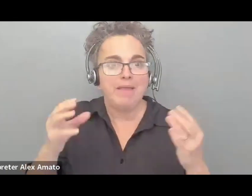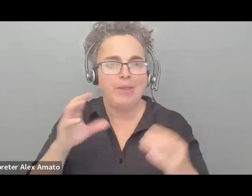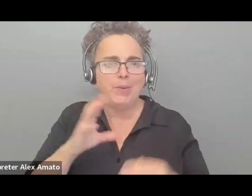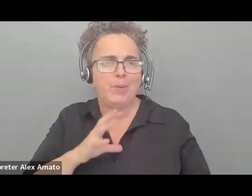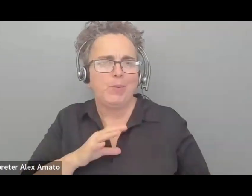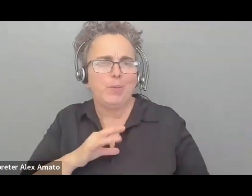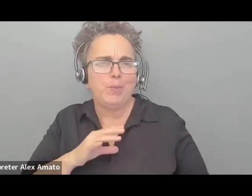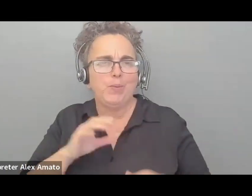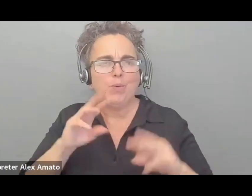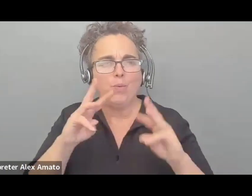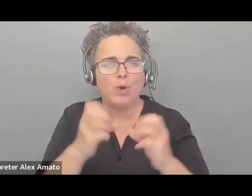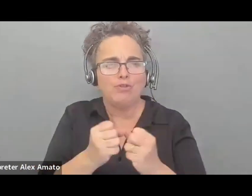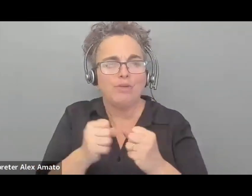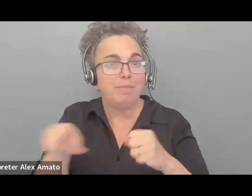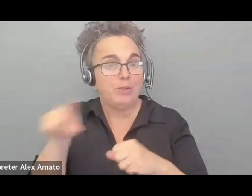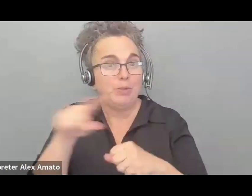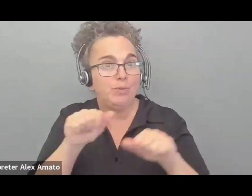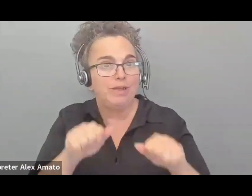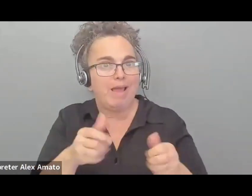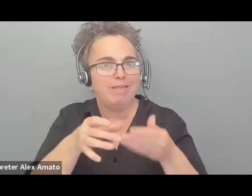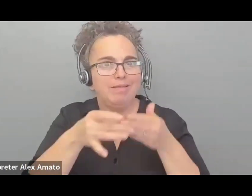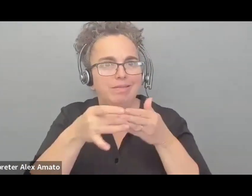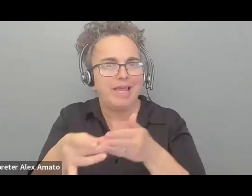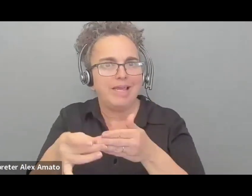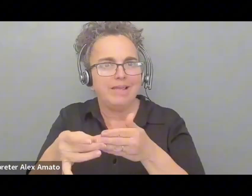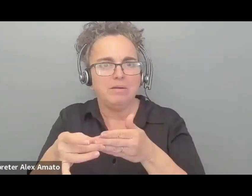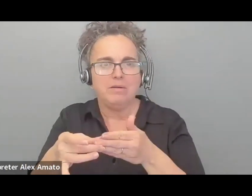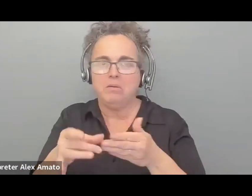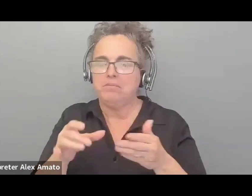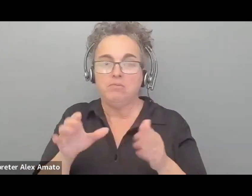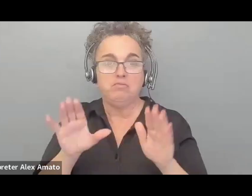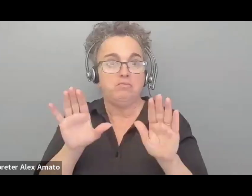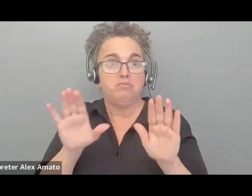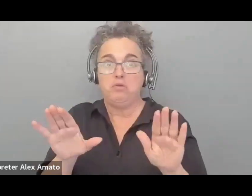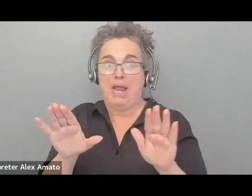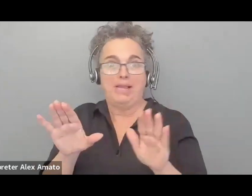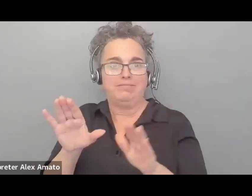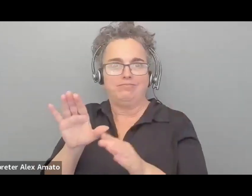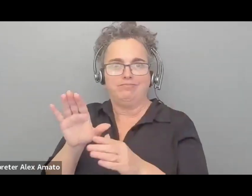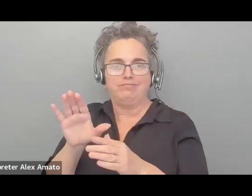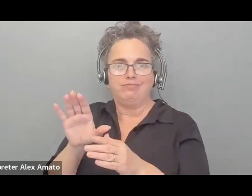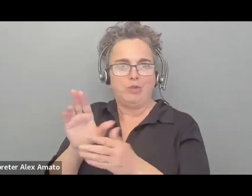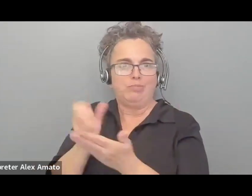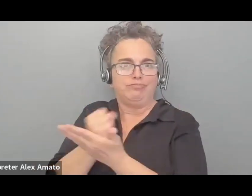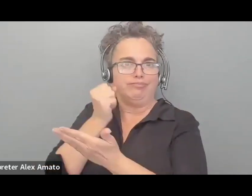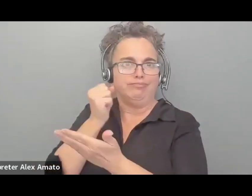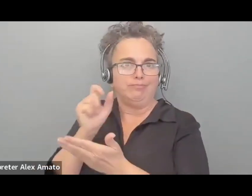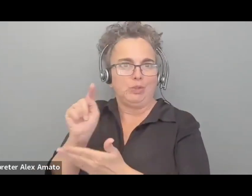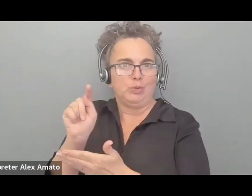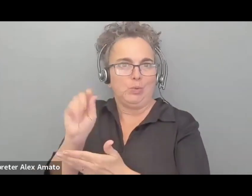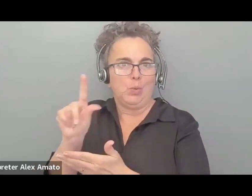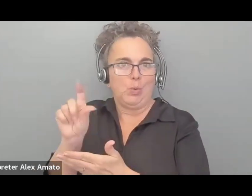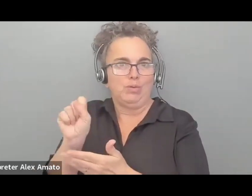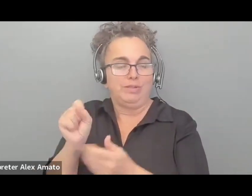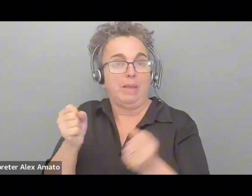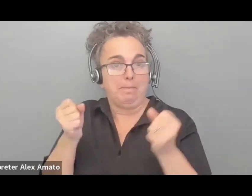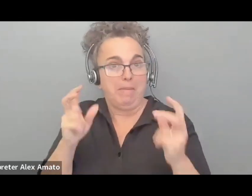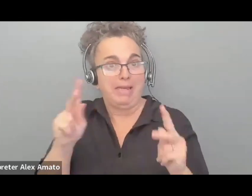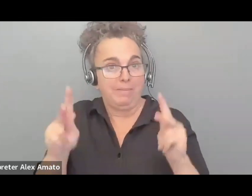that are like, like all built into these incredible tools that a lot of practitioners are using but just aren't set up in a